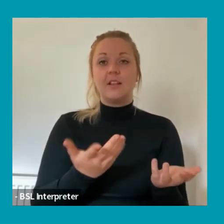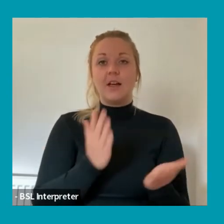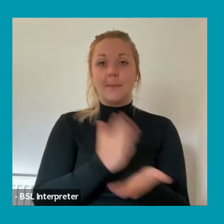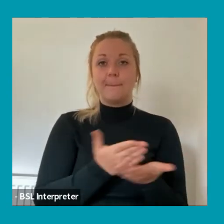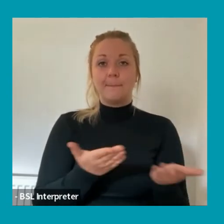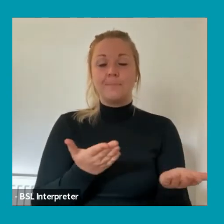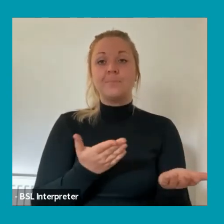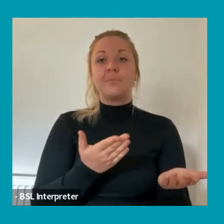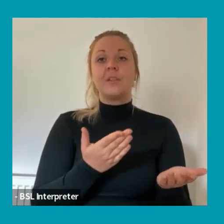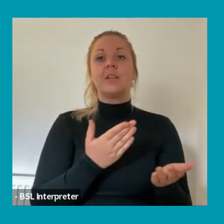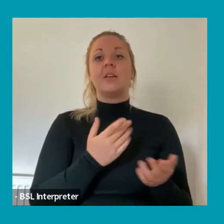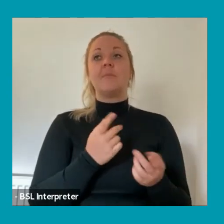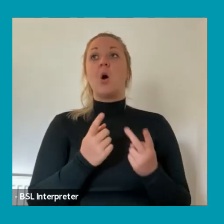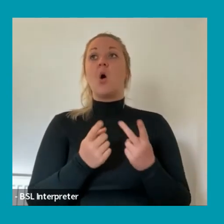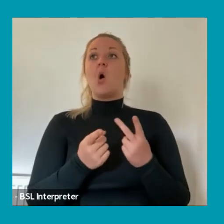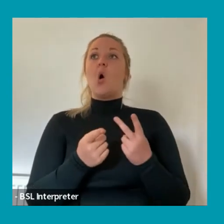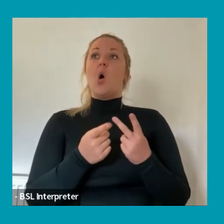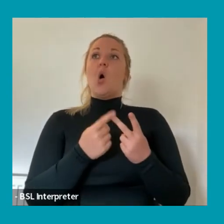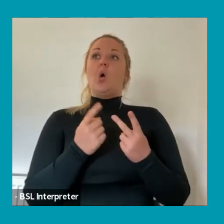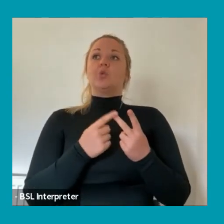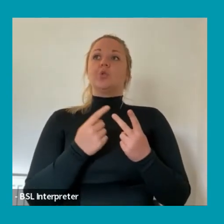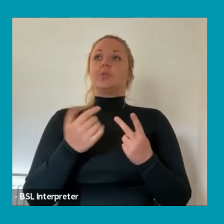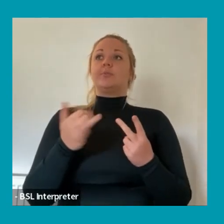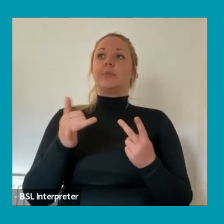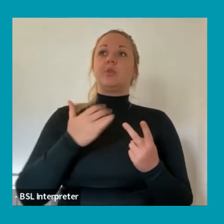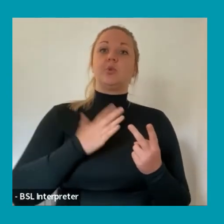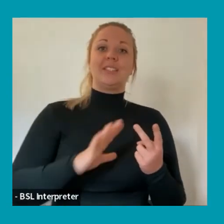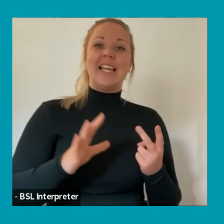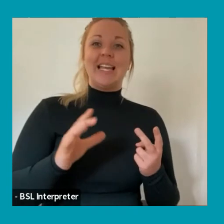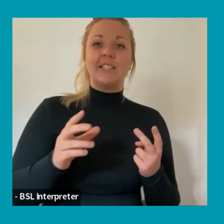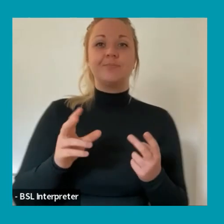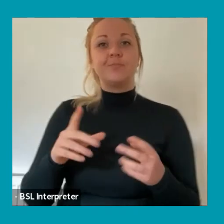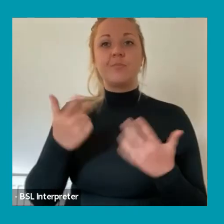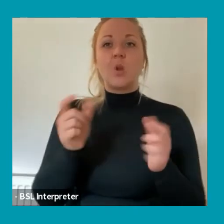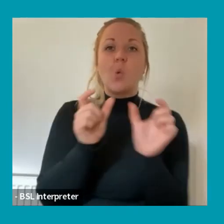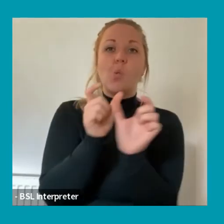Also, then you might need large prints or easy read versions of documents.